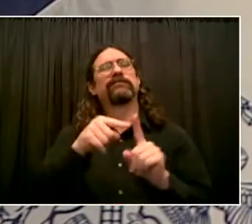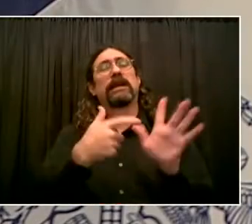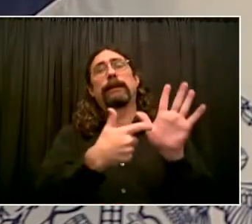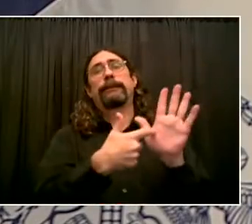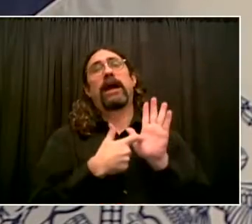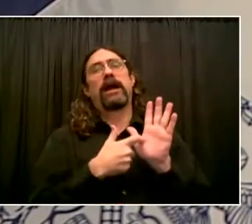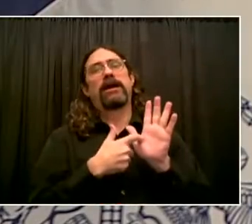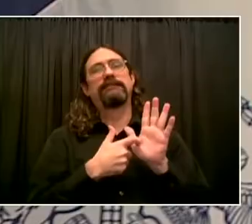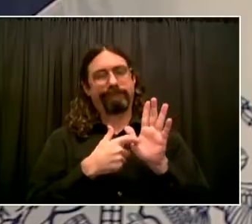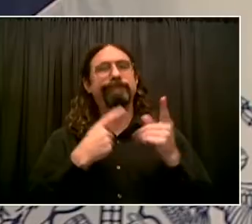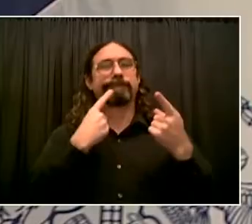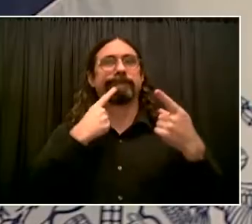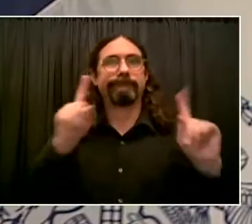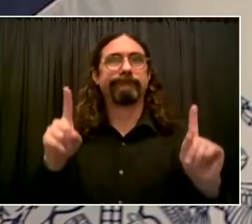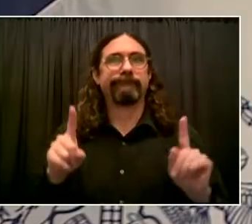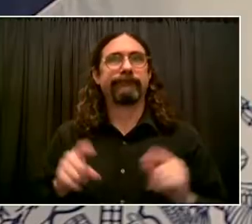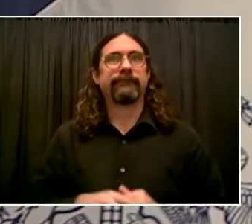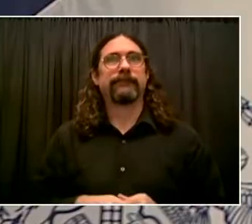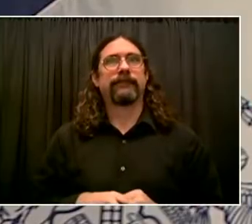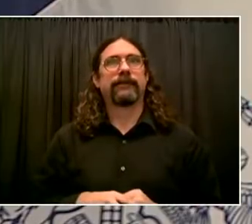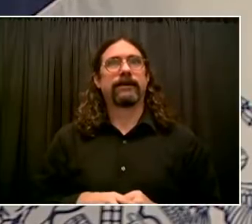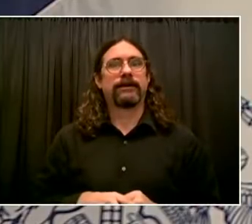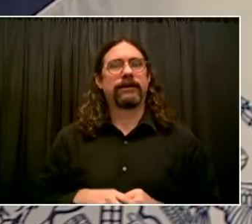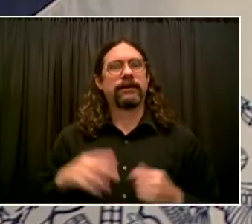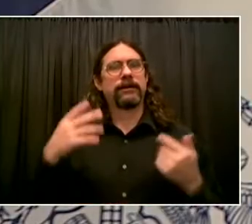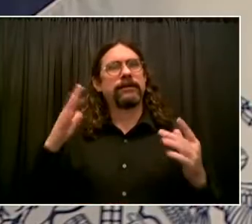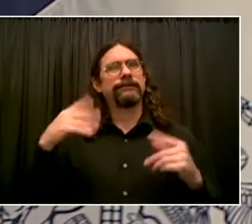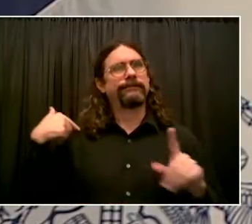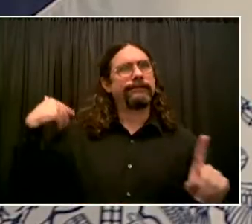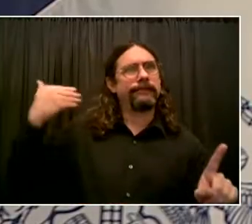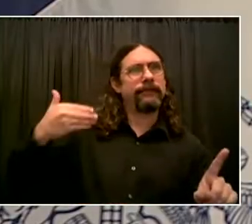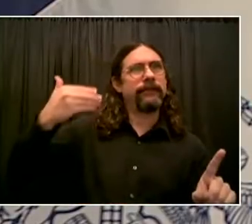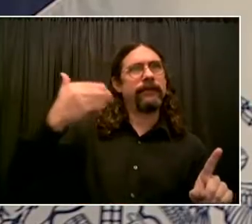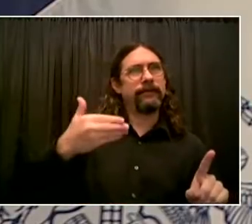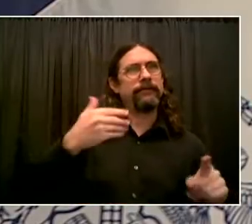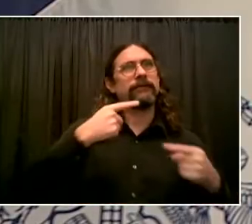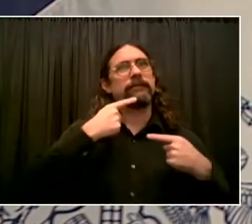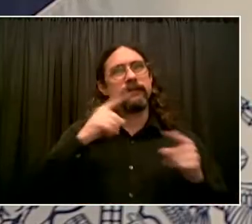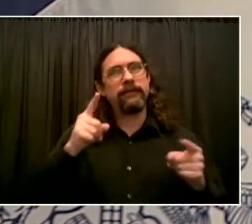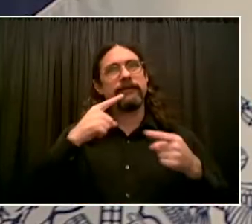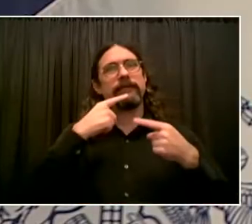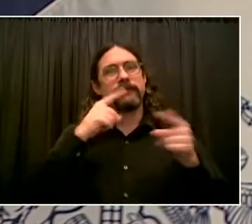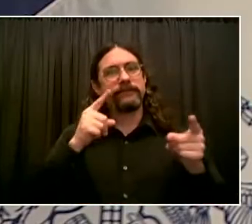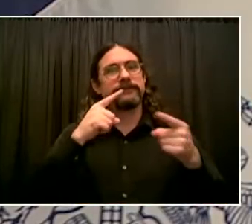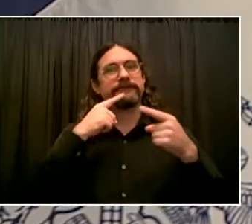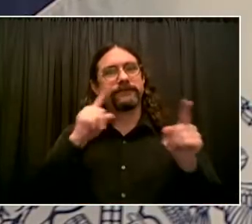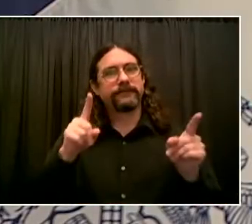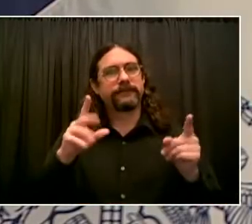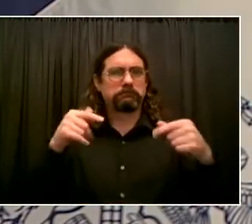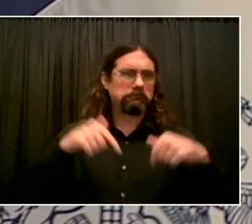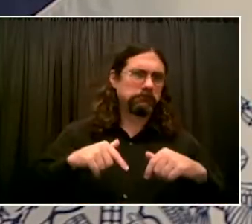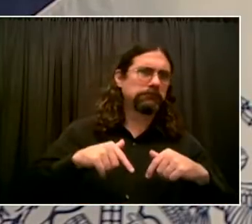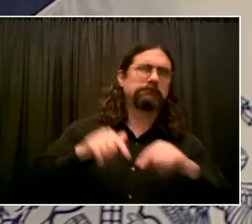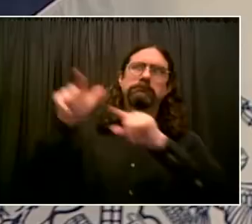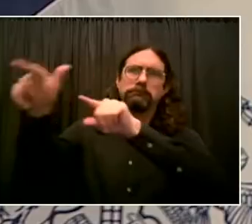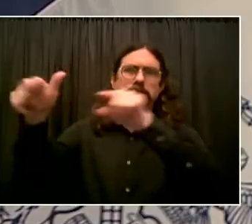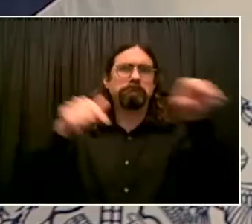WORK AND WE HAVE TO DOUBLE DOWN. ALL LEADERS ACROSS THE COUNTRY, PUBLIC AND PRIVATE SECTOR NEED TO